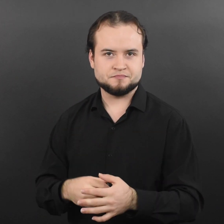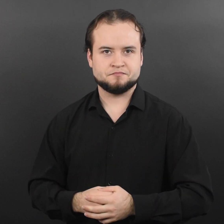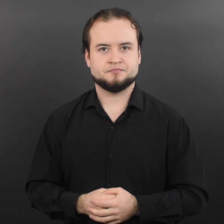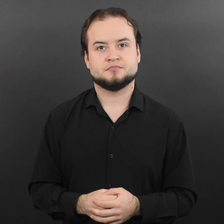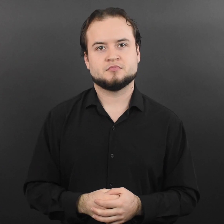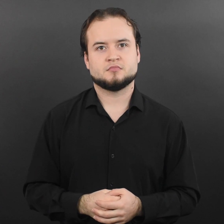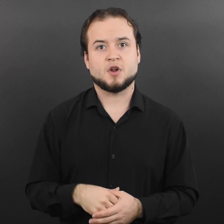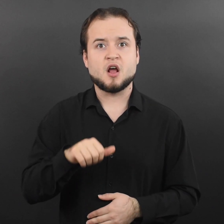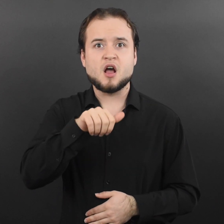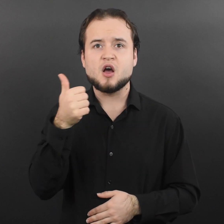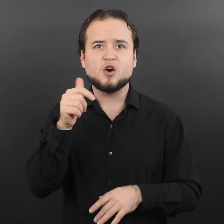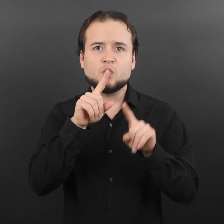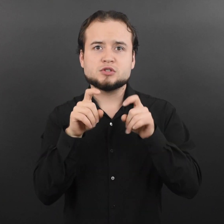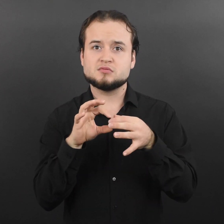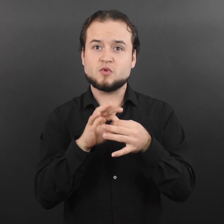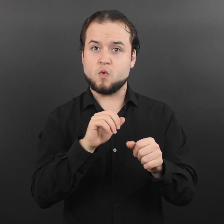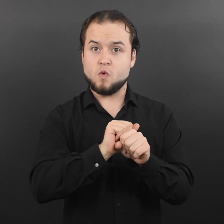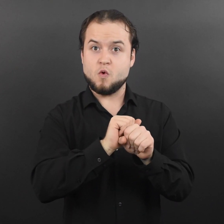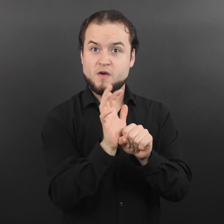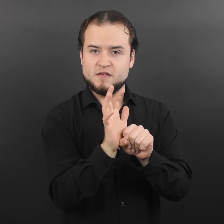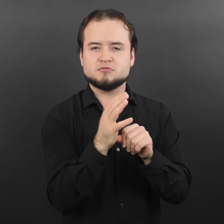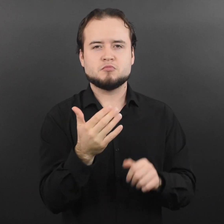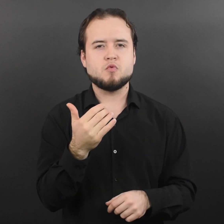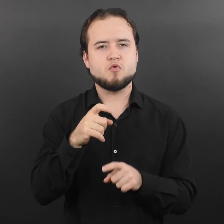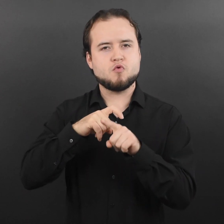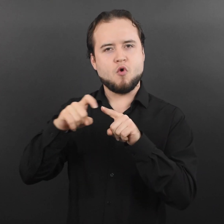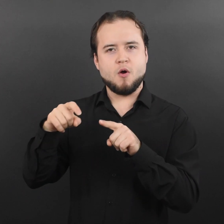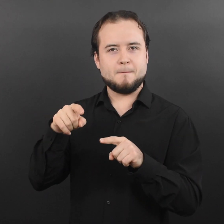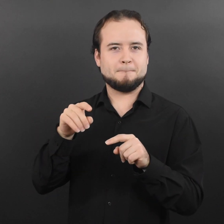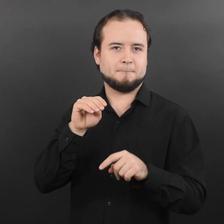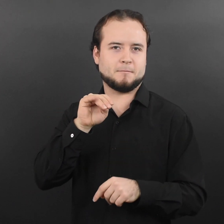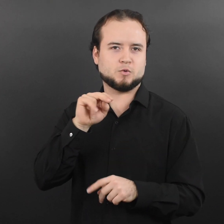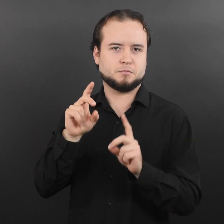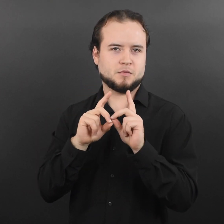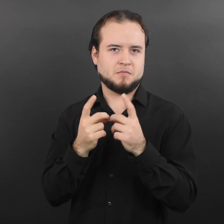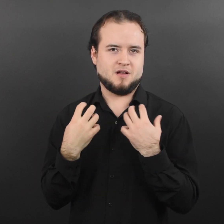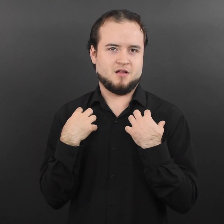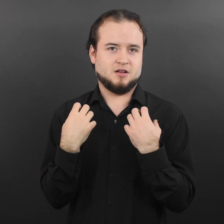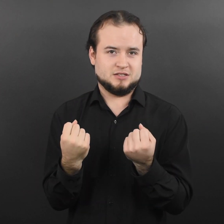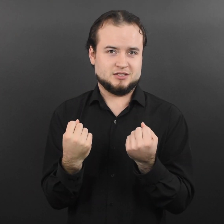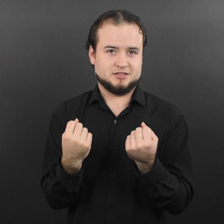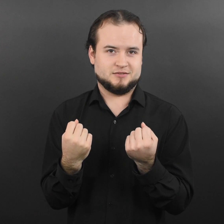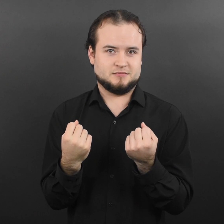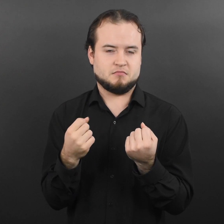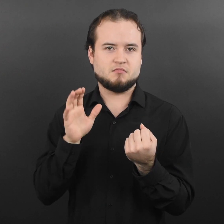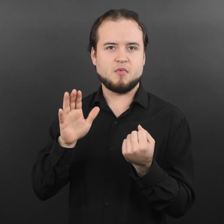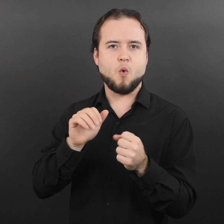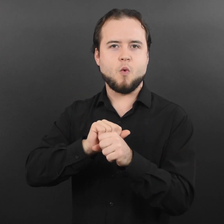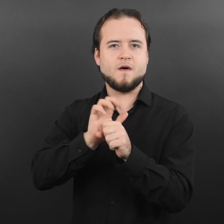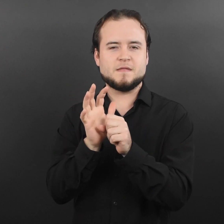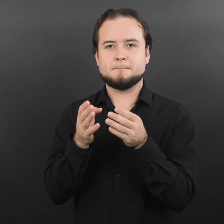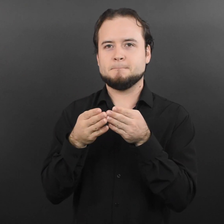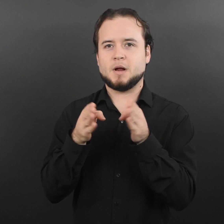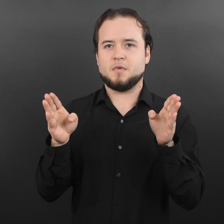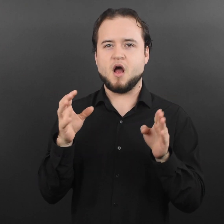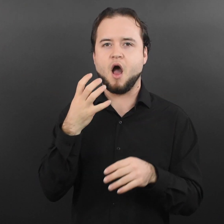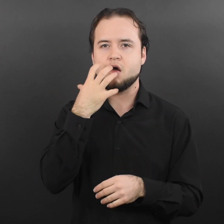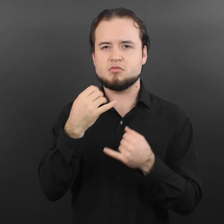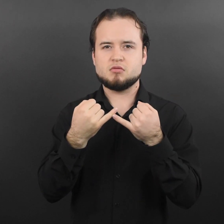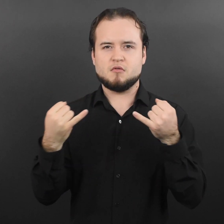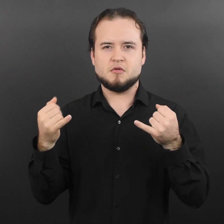questions related to COVID-19, call the Minnesota Department of Health COVID-19 Public Hotline at